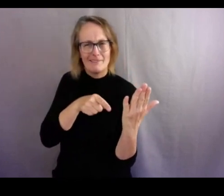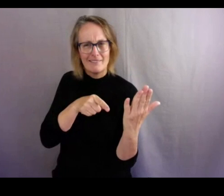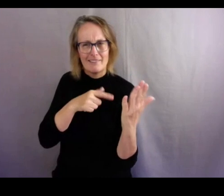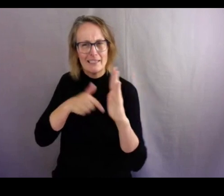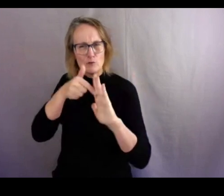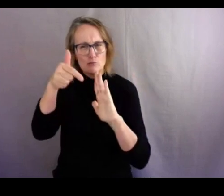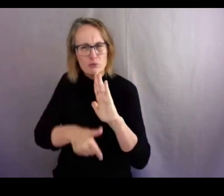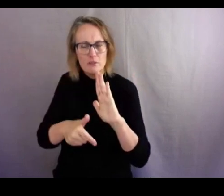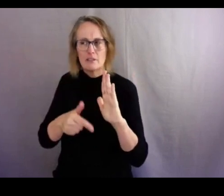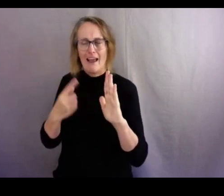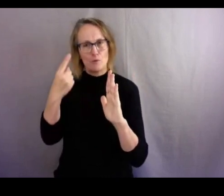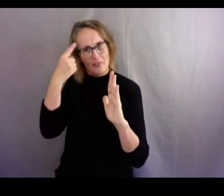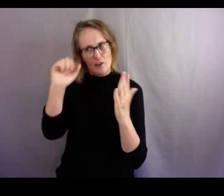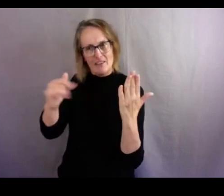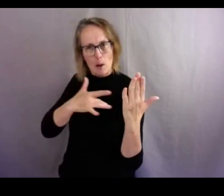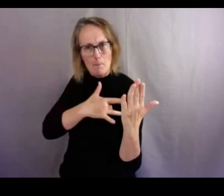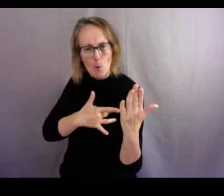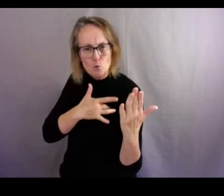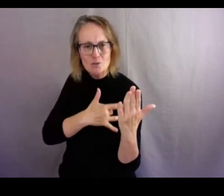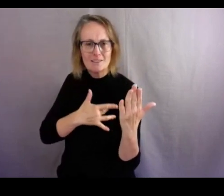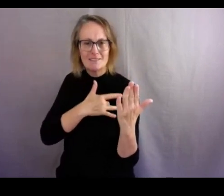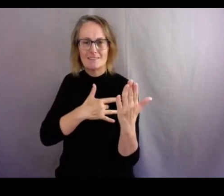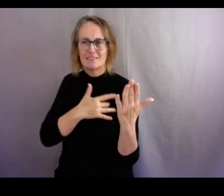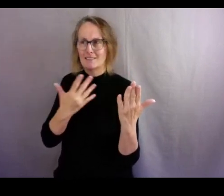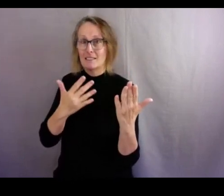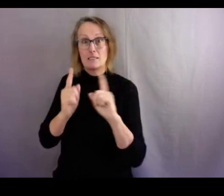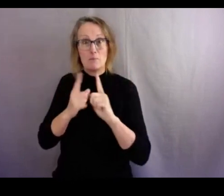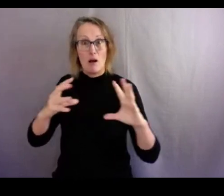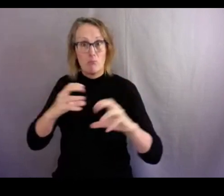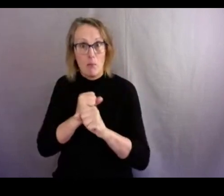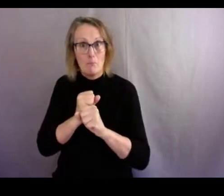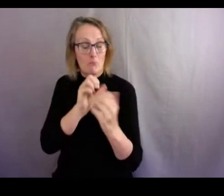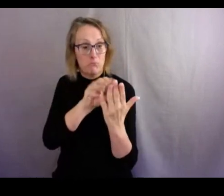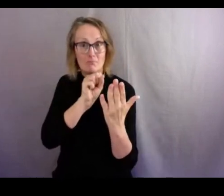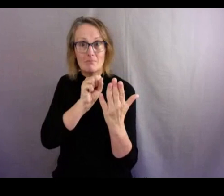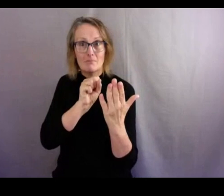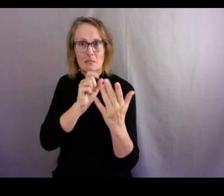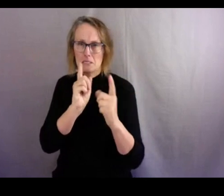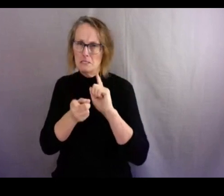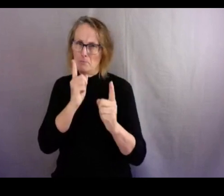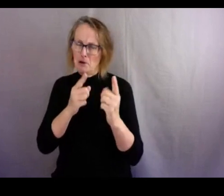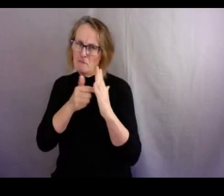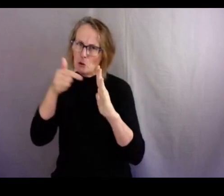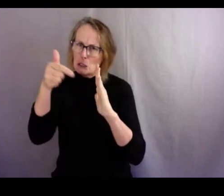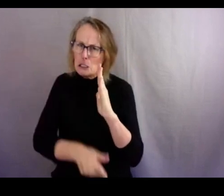even forays into mysterious, "Noa Noa" plunges us into a world unknown to the Parisian public.